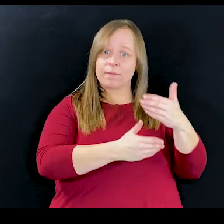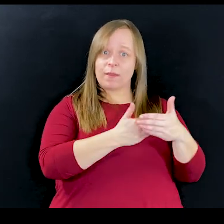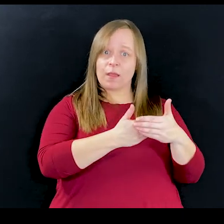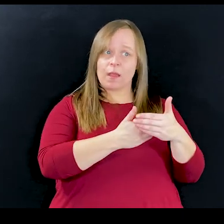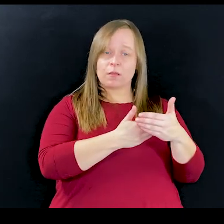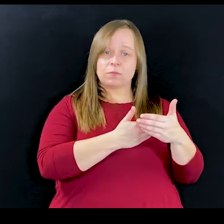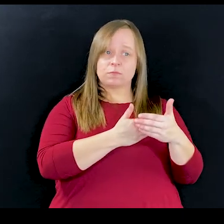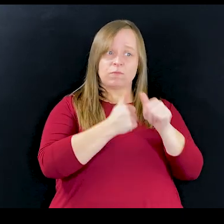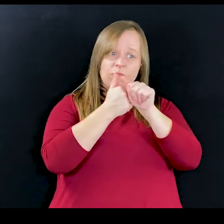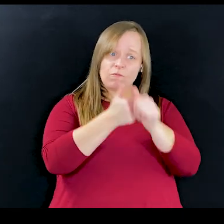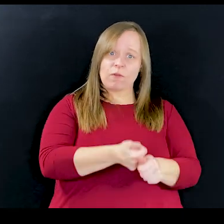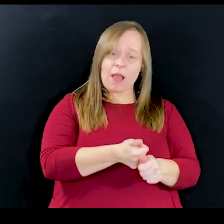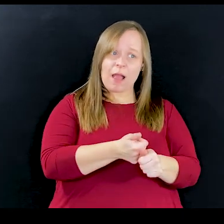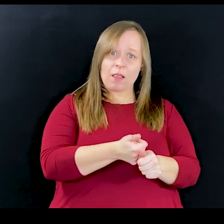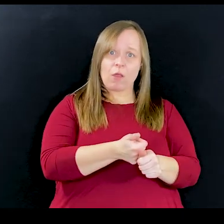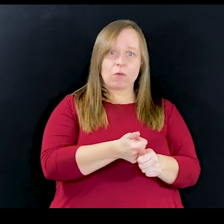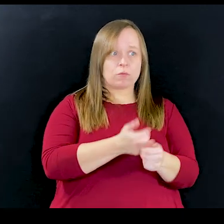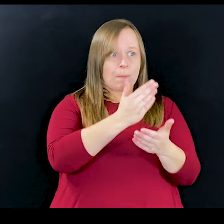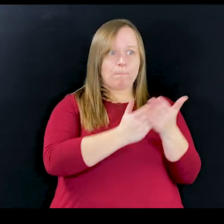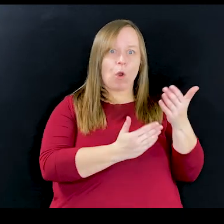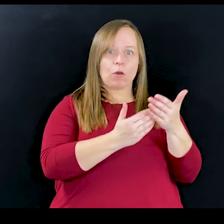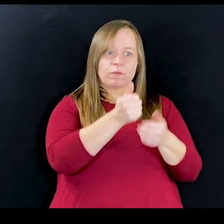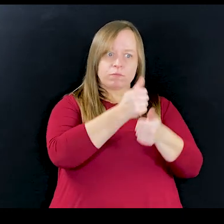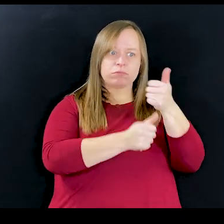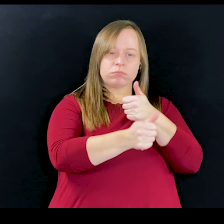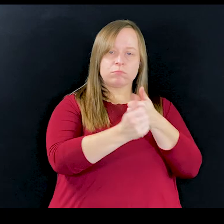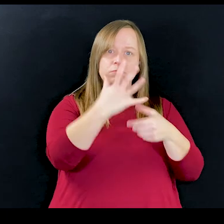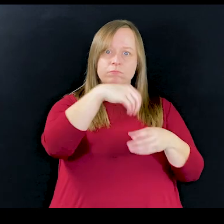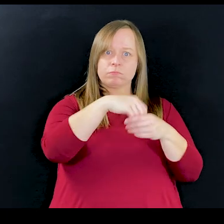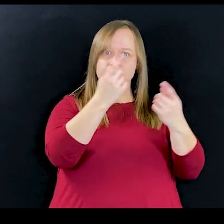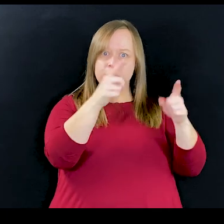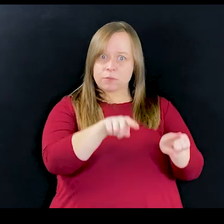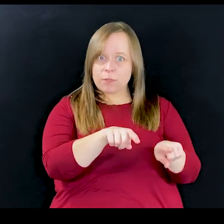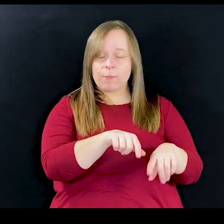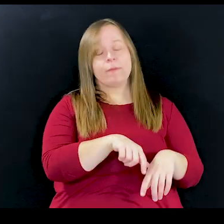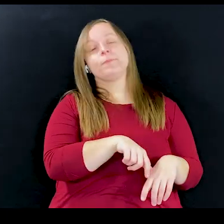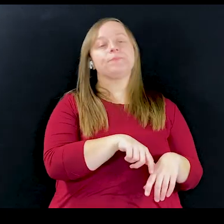that you can follow, which was part of the settlement agreement.